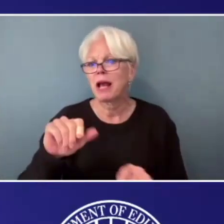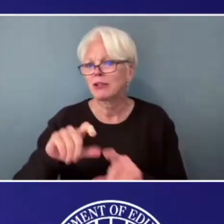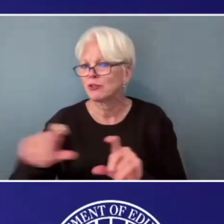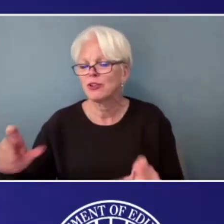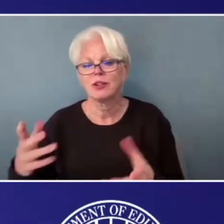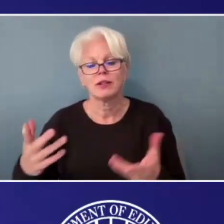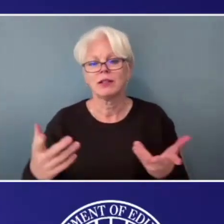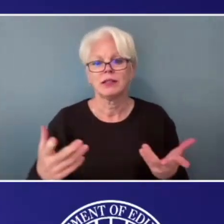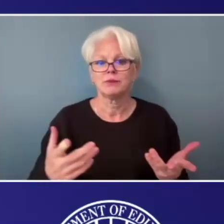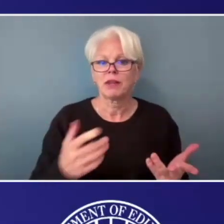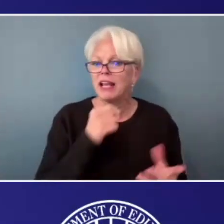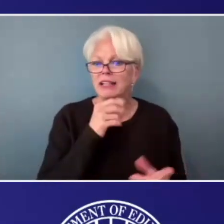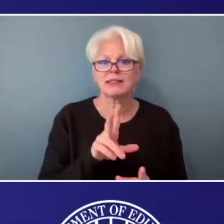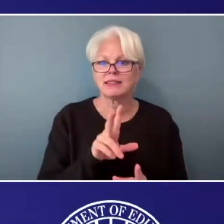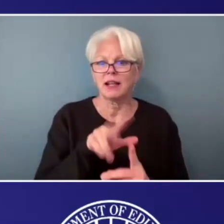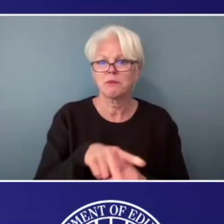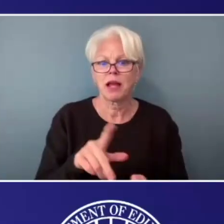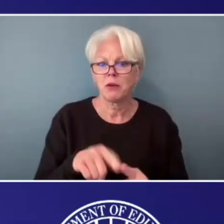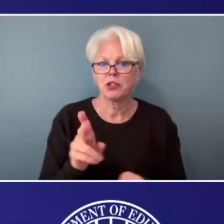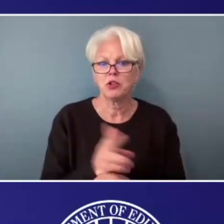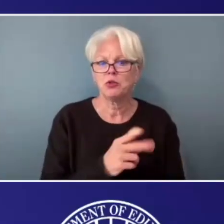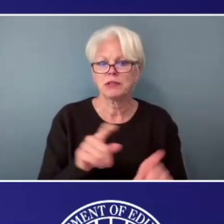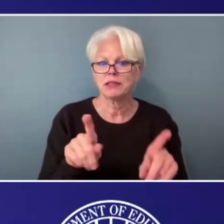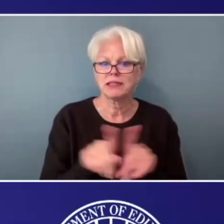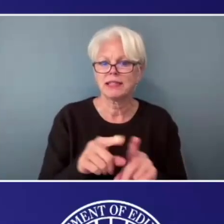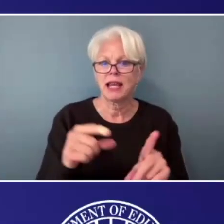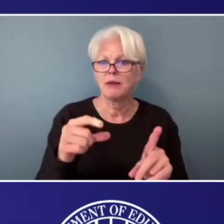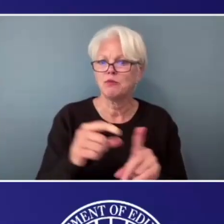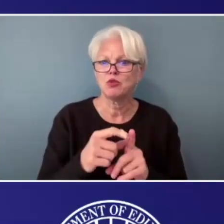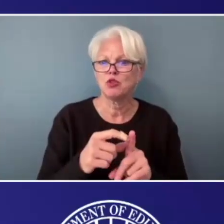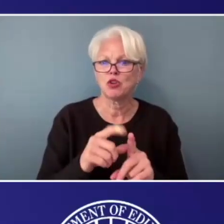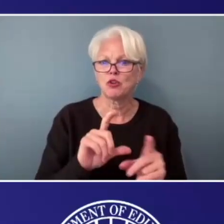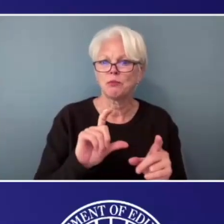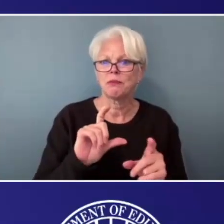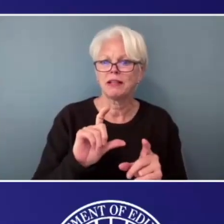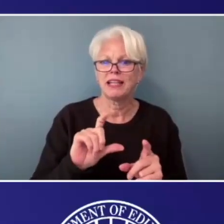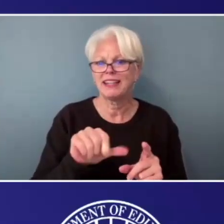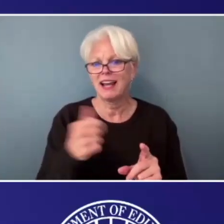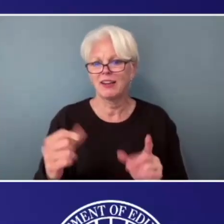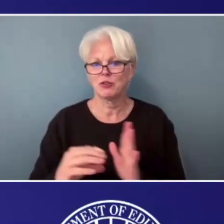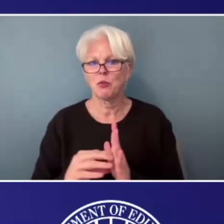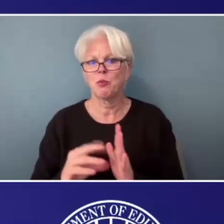use that same term later on in that section to describe graduate programs.